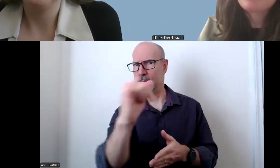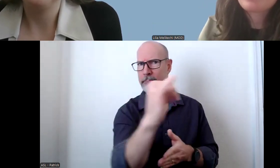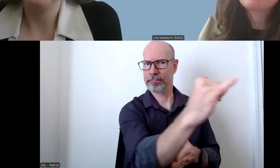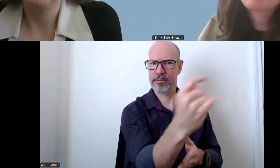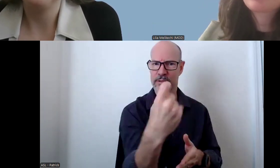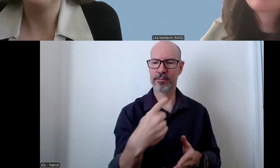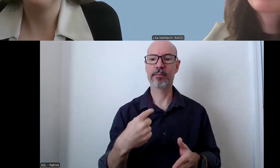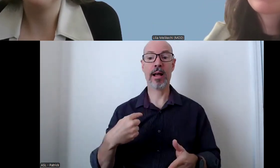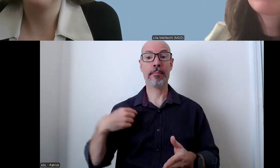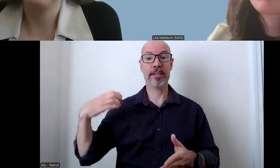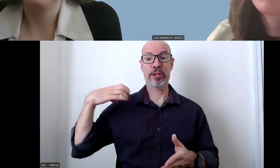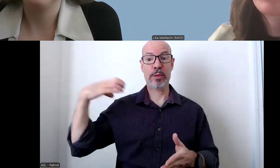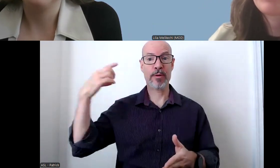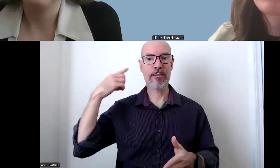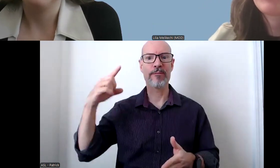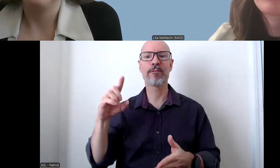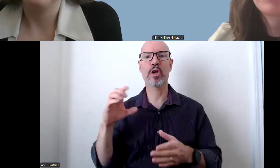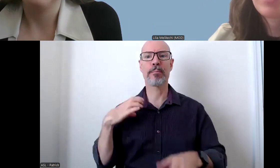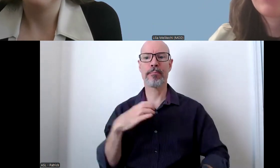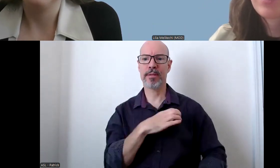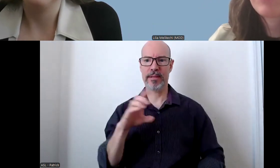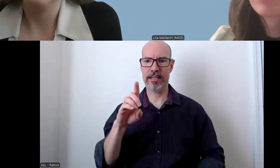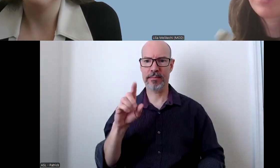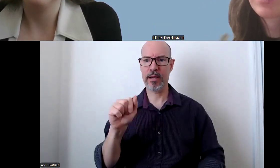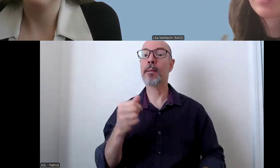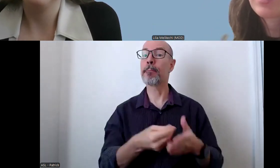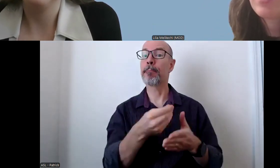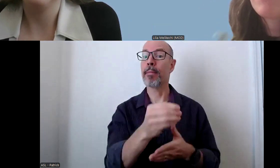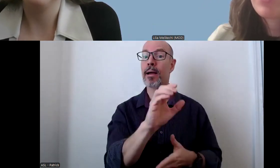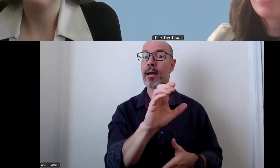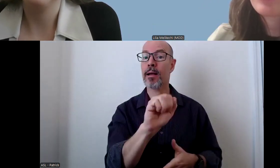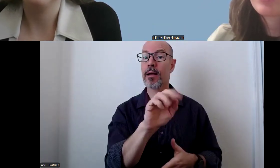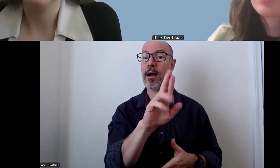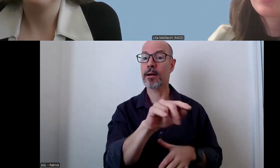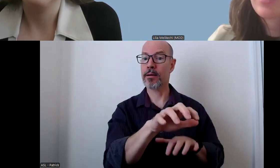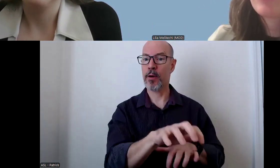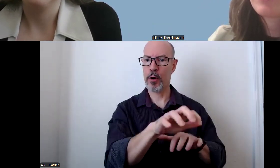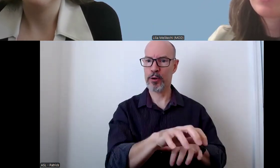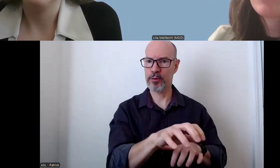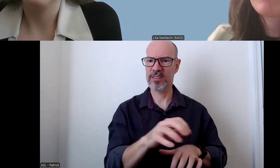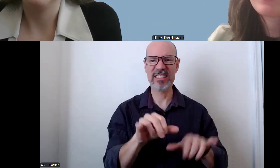city's Commission on DBLTH and we are buying the CART that would be used for town council